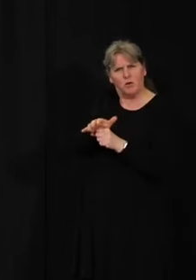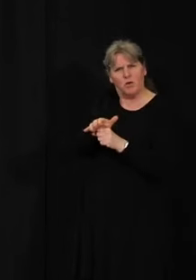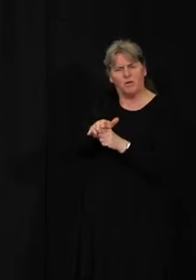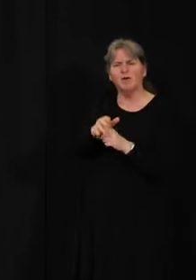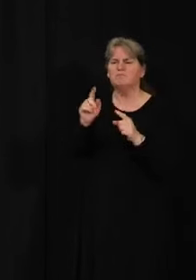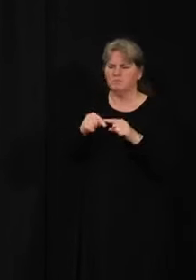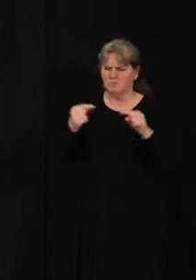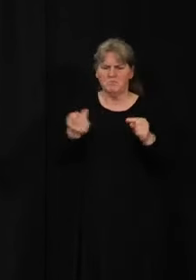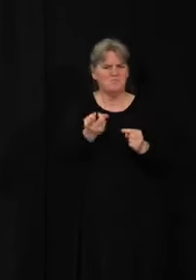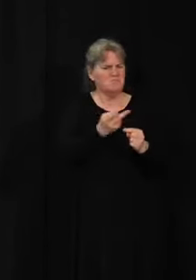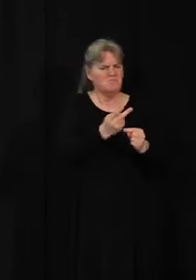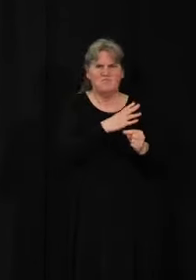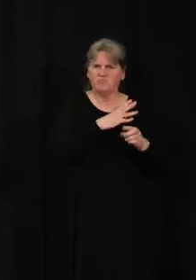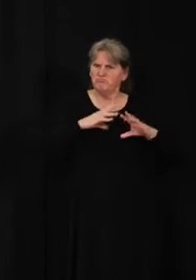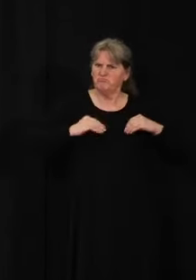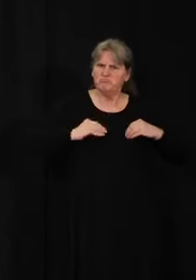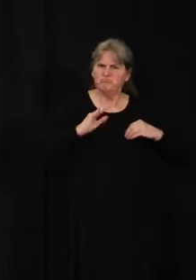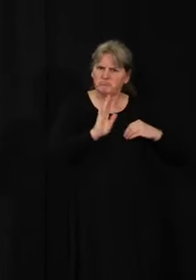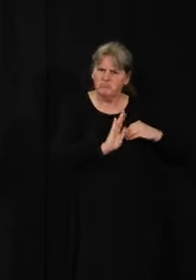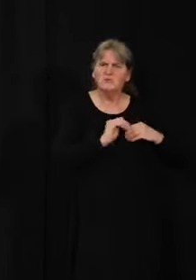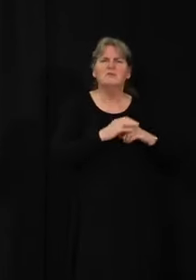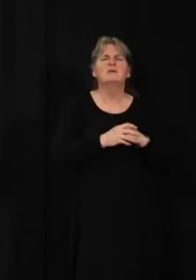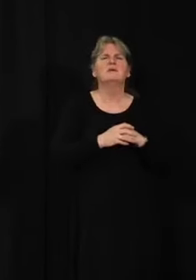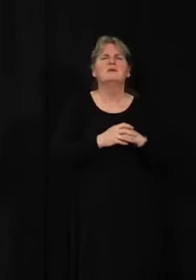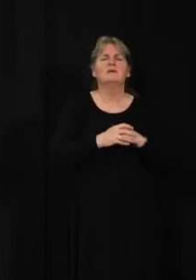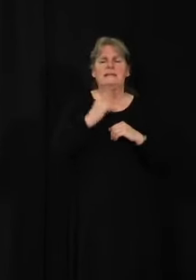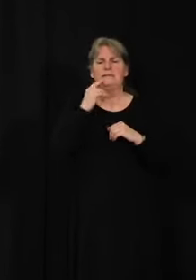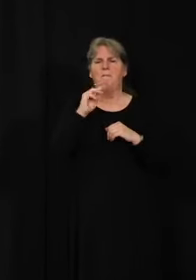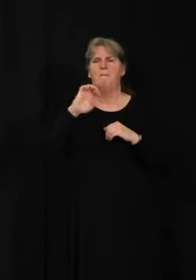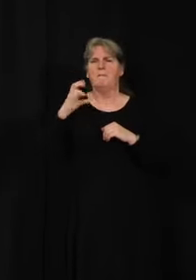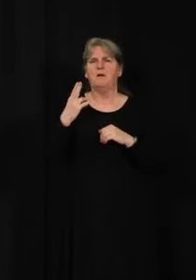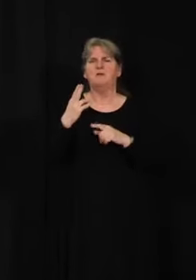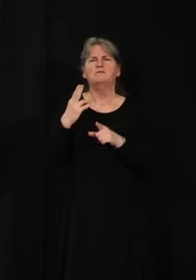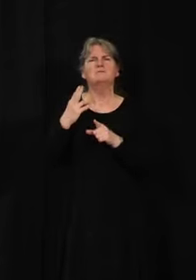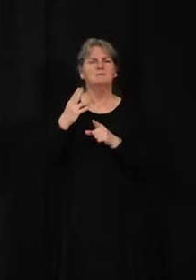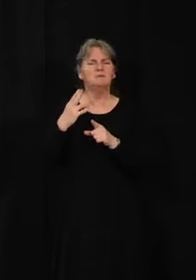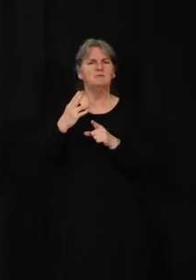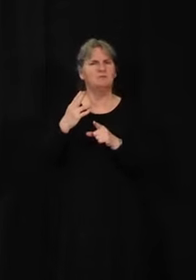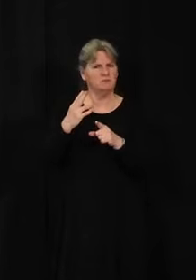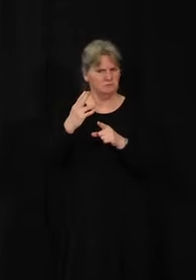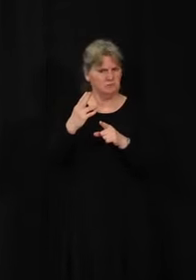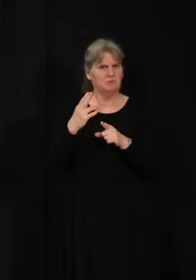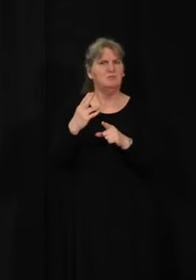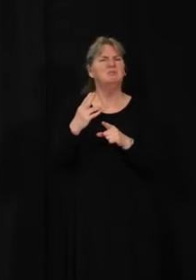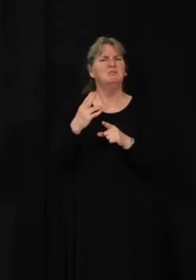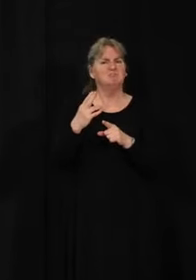Both opposition parties agreed with this. In March, I commented-- I committed to creating an